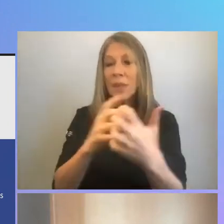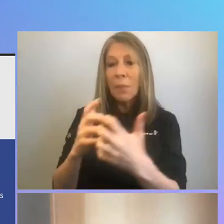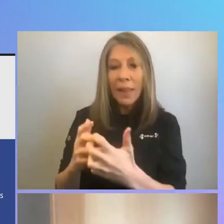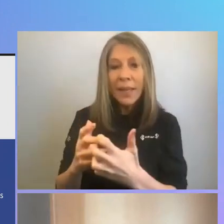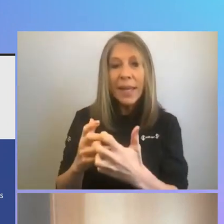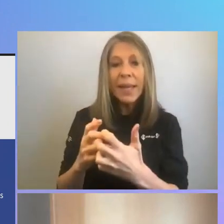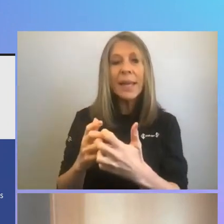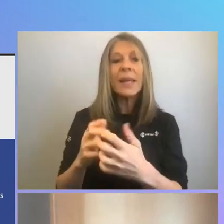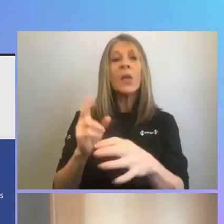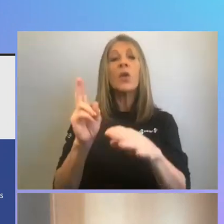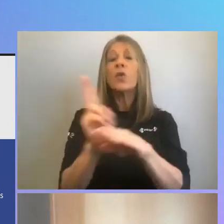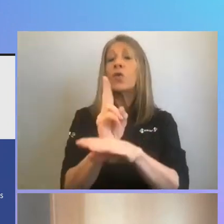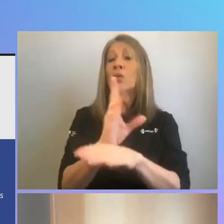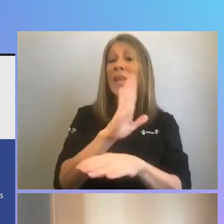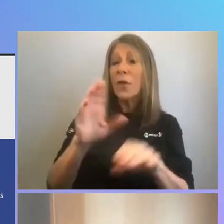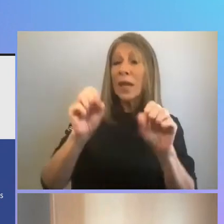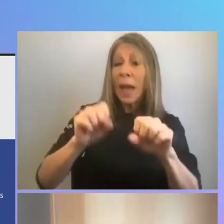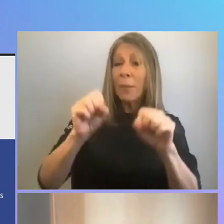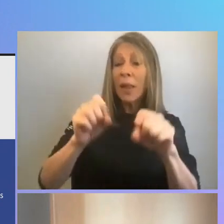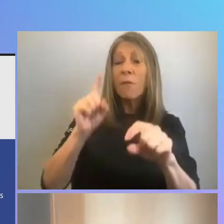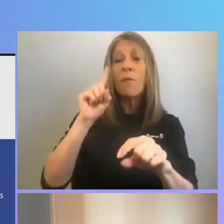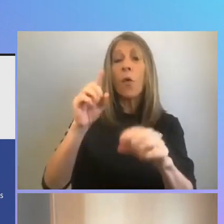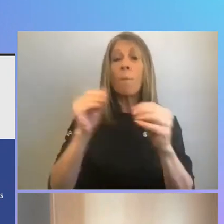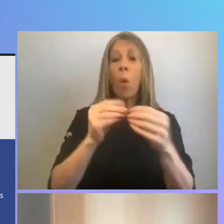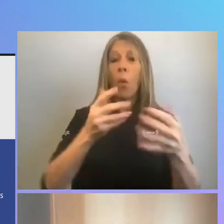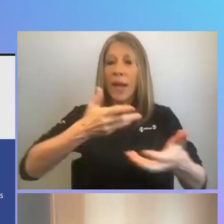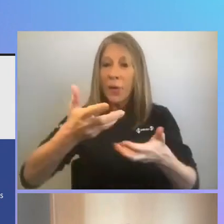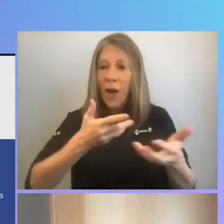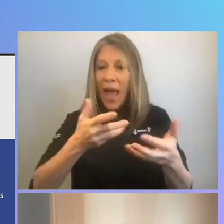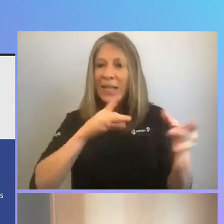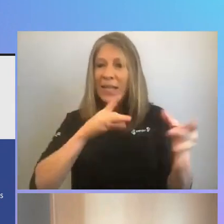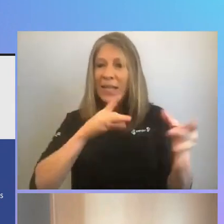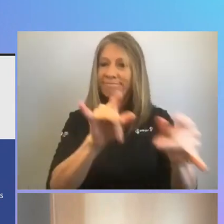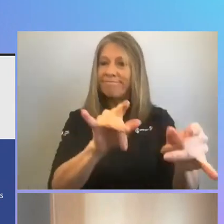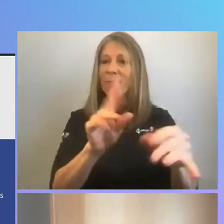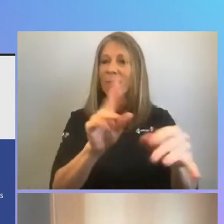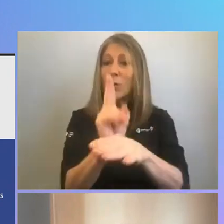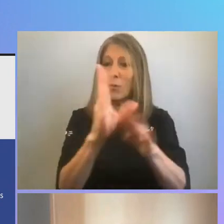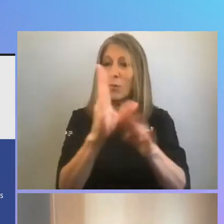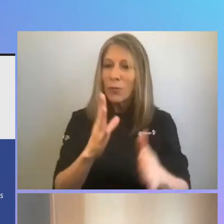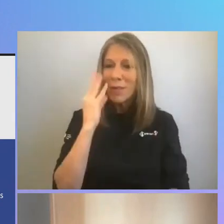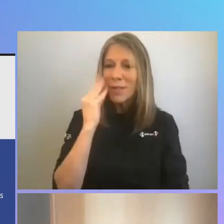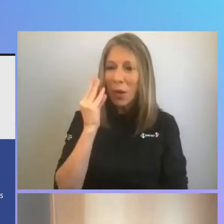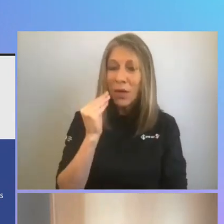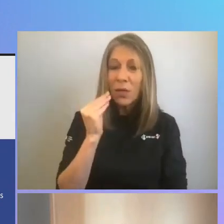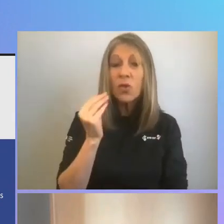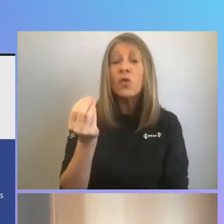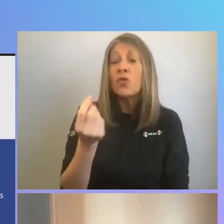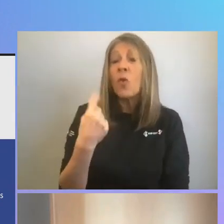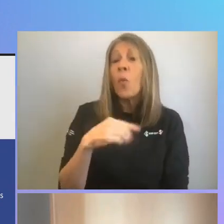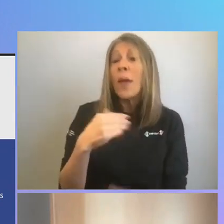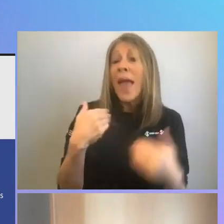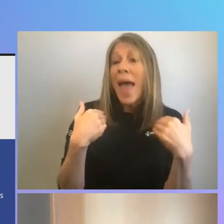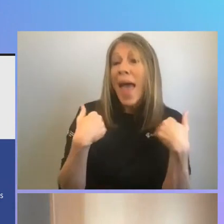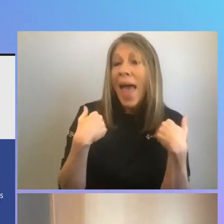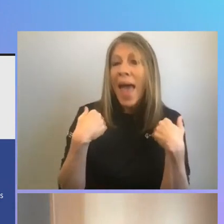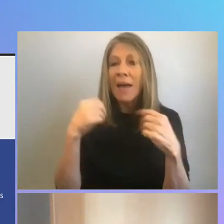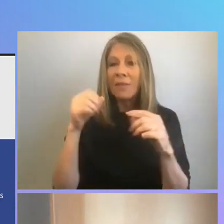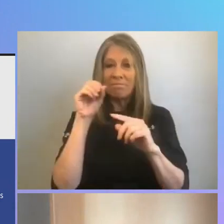capabilities for a more interactive and seamless user experience. Right. So we have, uh, spotlight on issues with